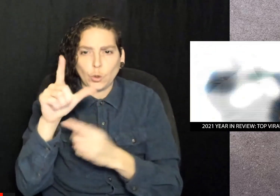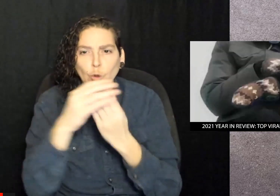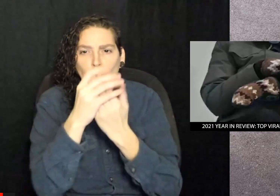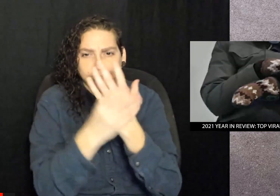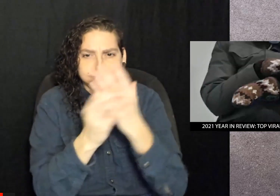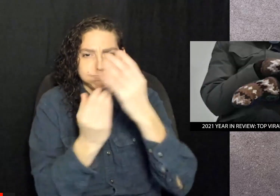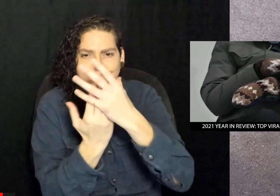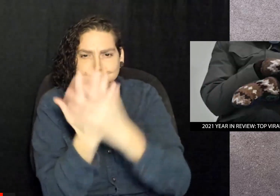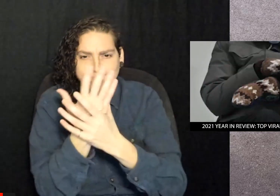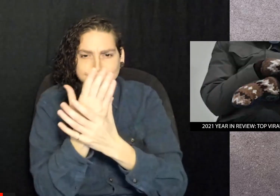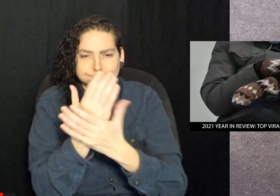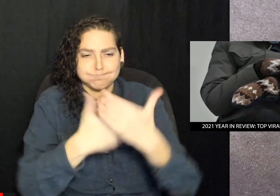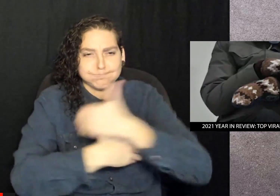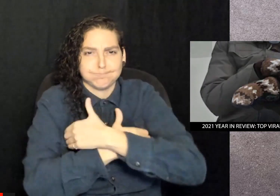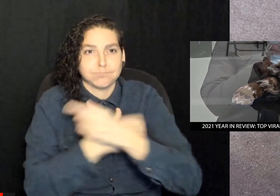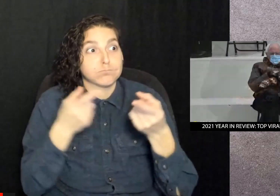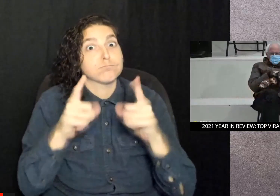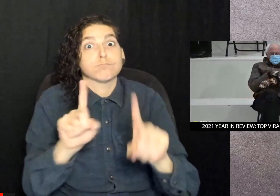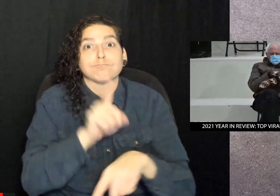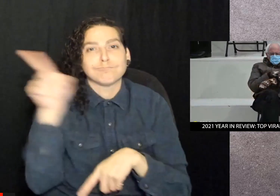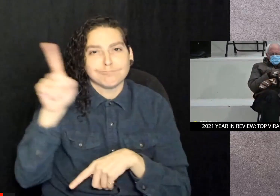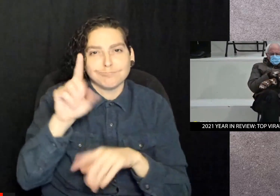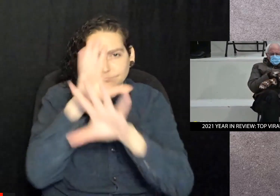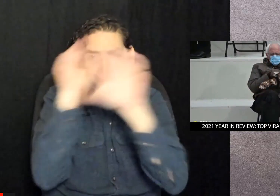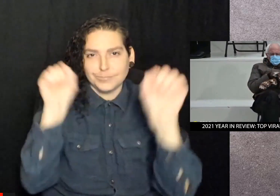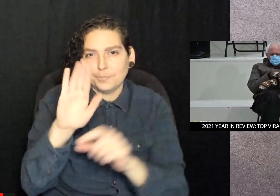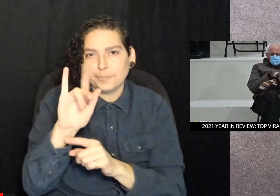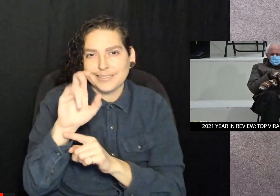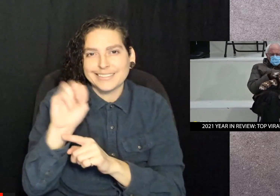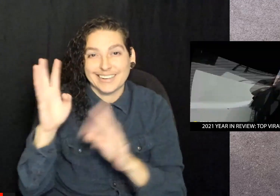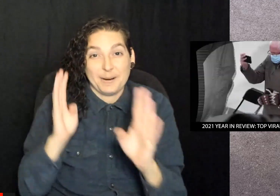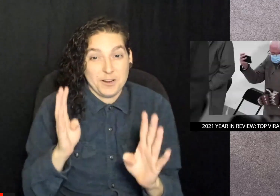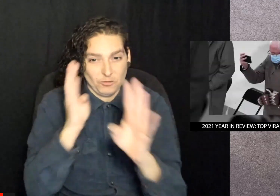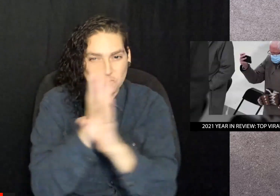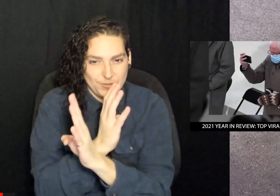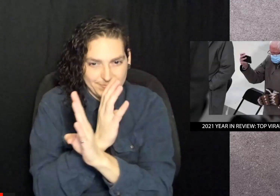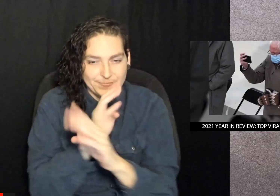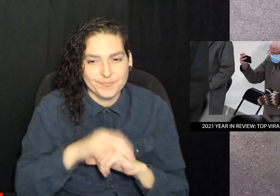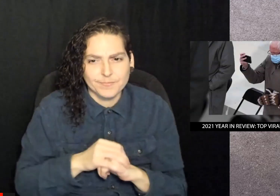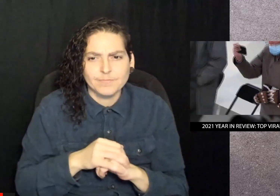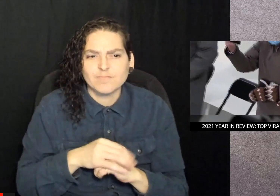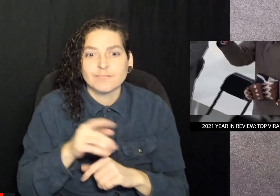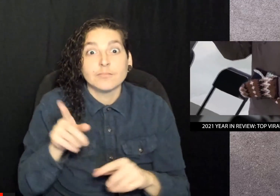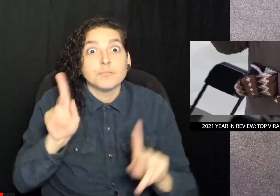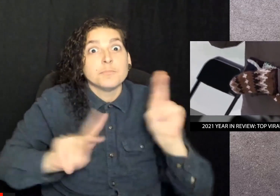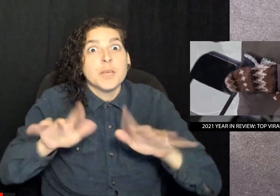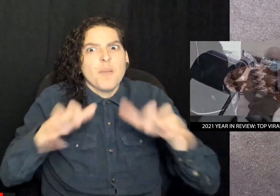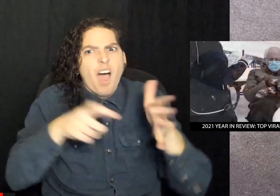Sanders was spotted sporting a pair of wool warmers at President Biden's inauguration